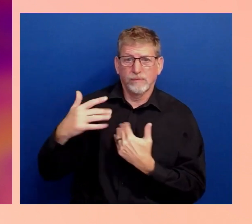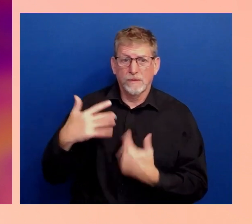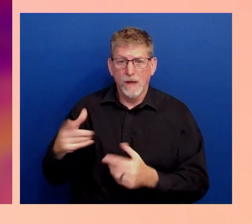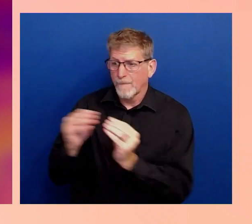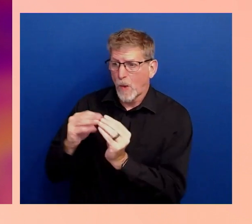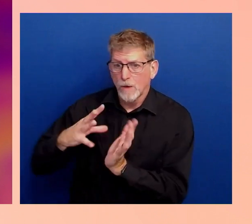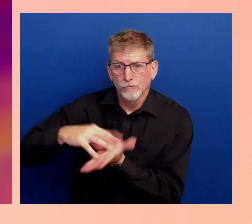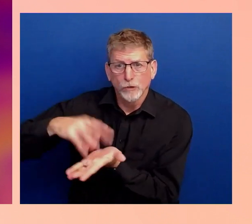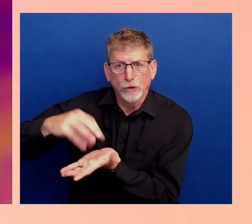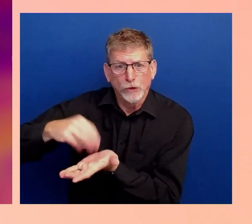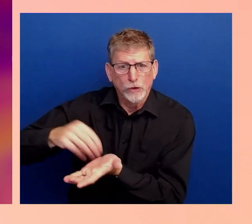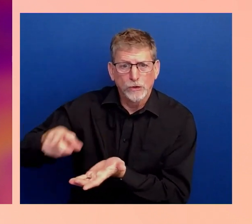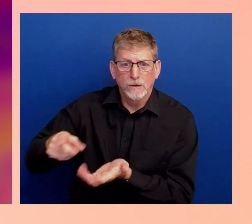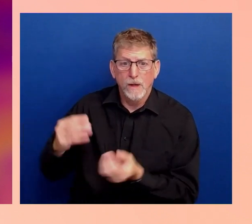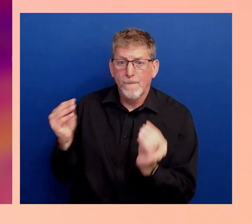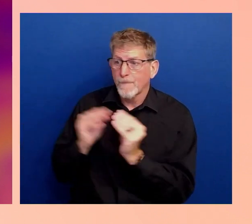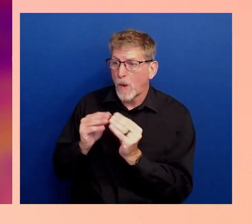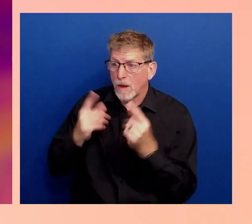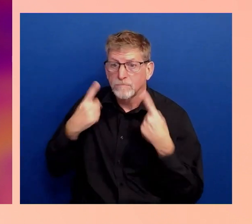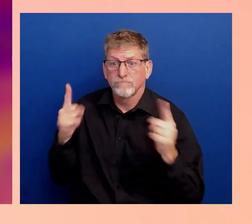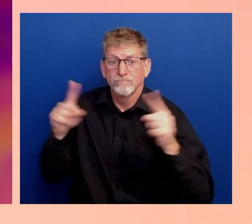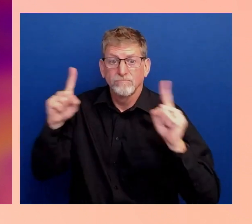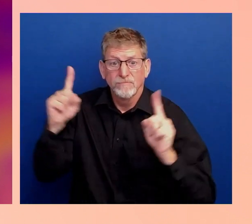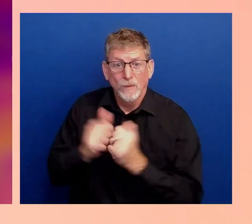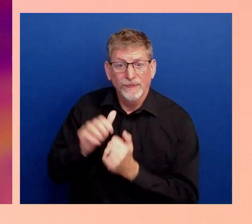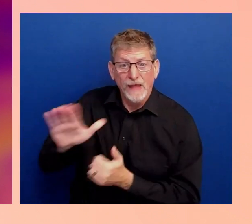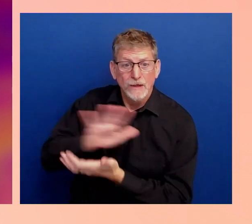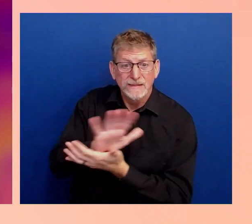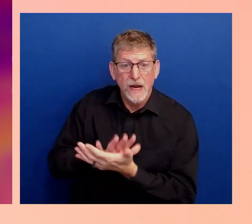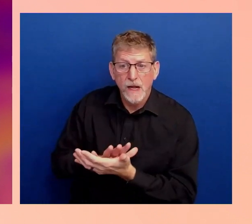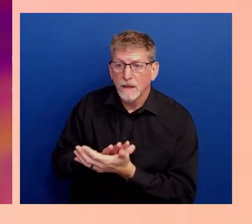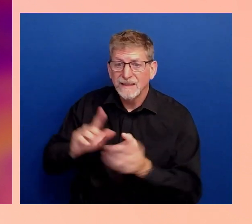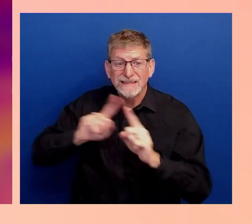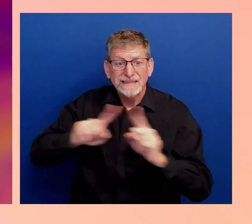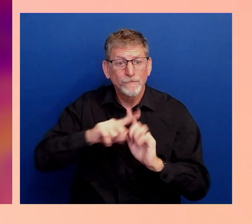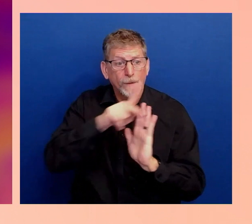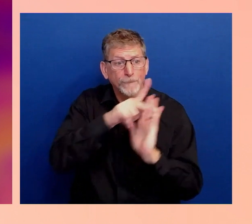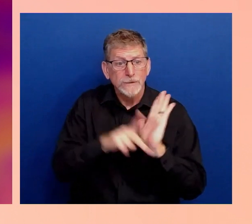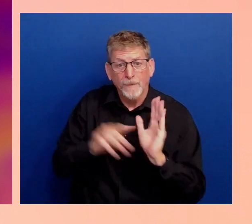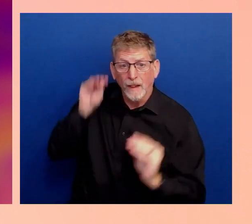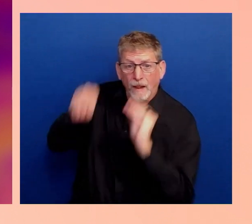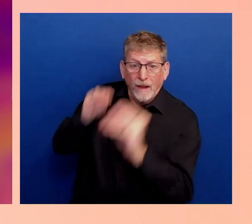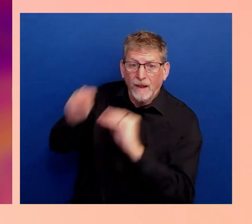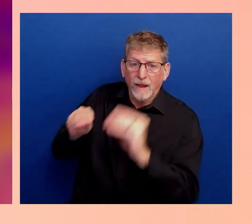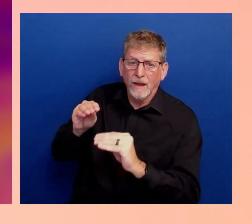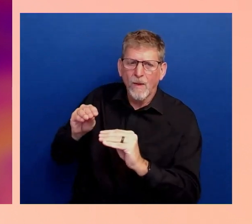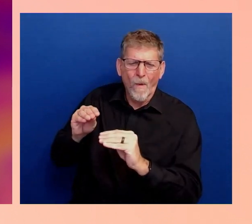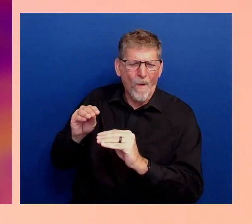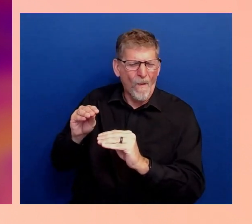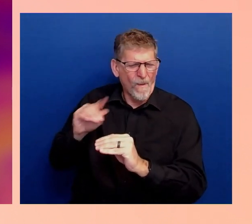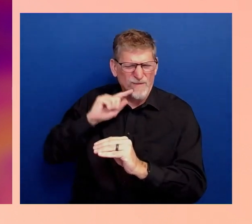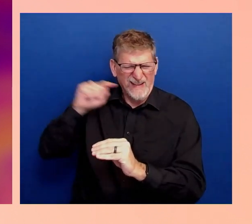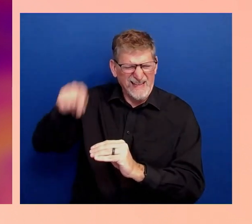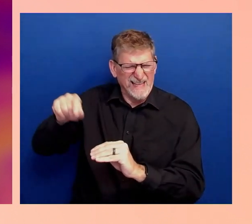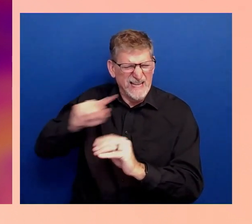and in all these principles that we're talking about, it's going to be very important for us to ensure that our designers and engineers